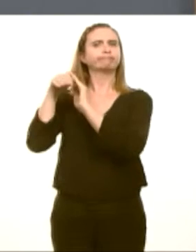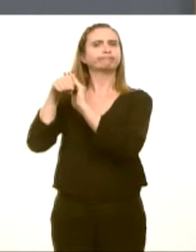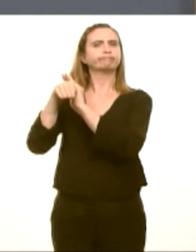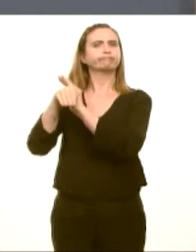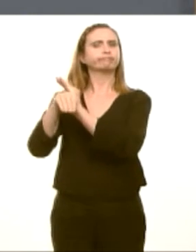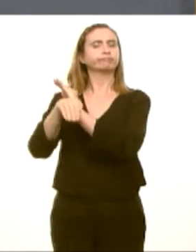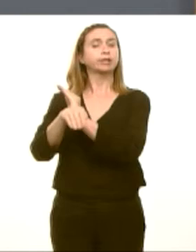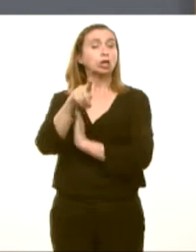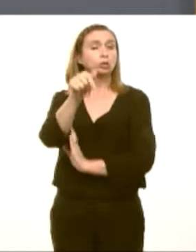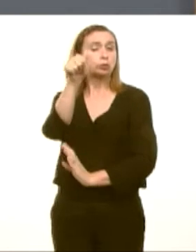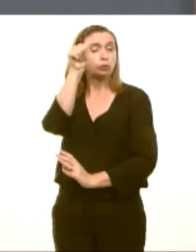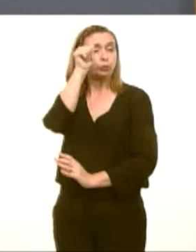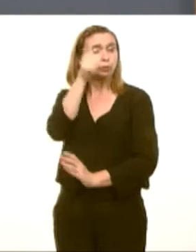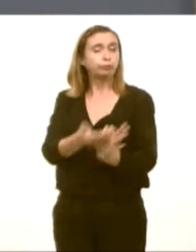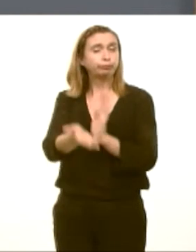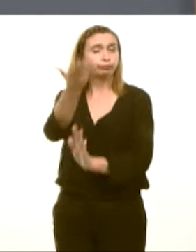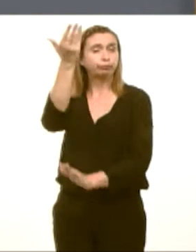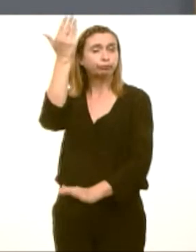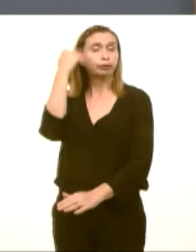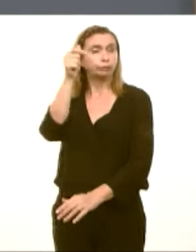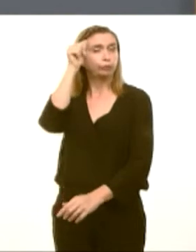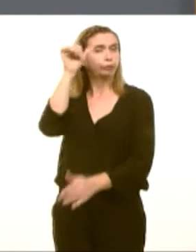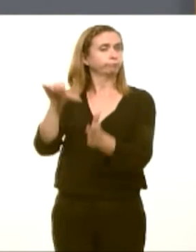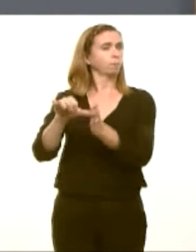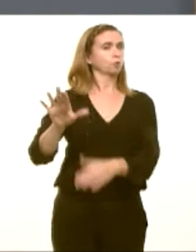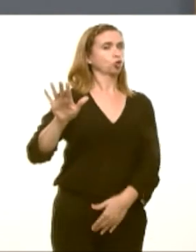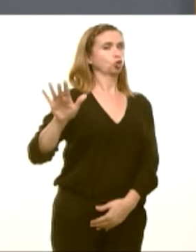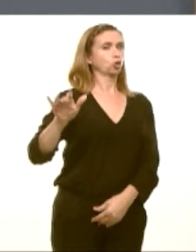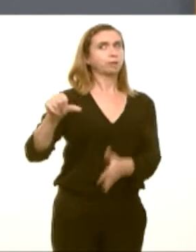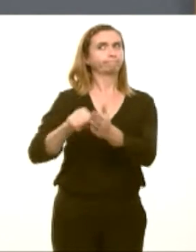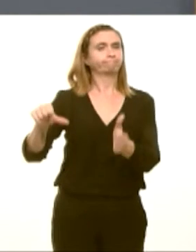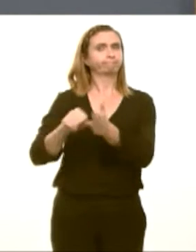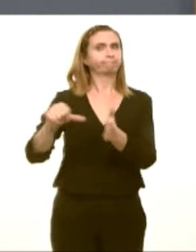You knew years ago that there were specific issues around recruitment at Glan Clwyd.